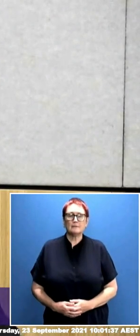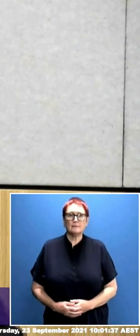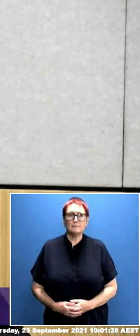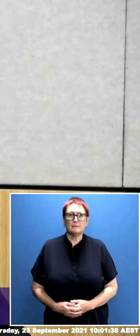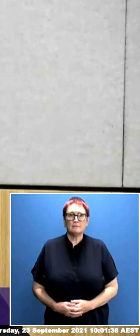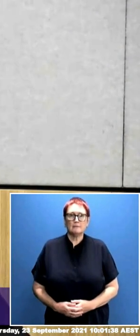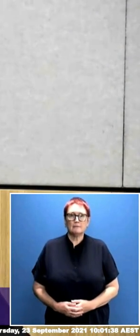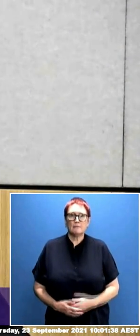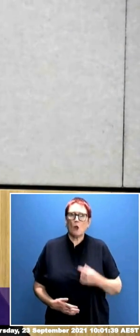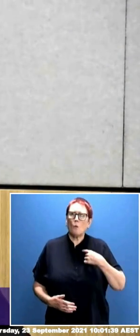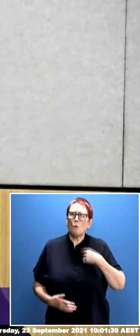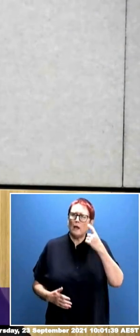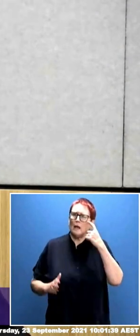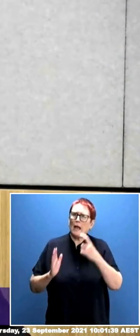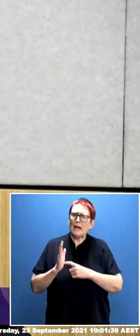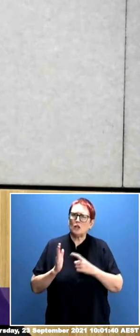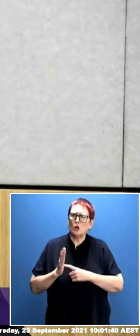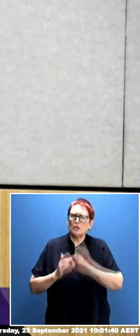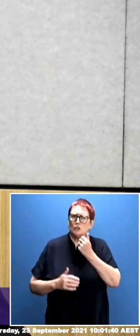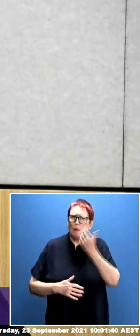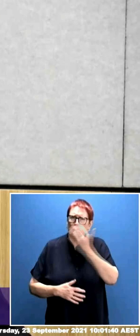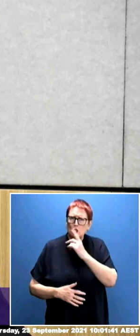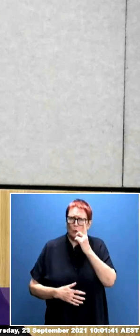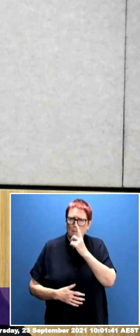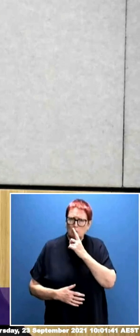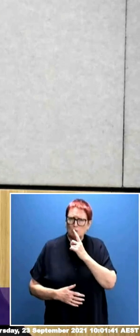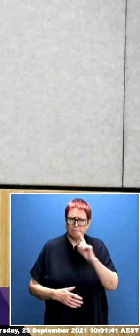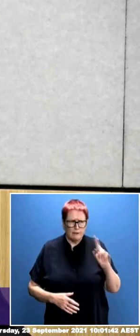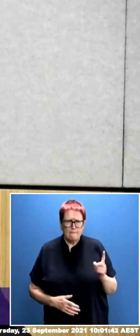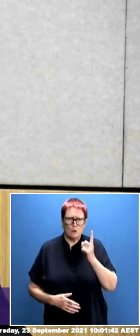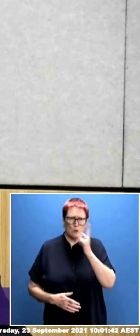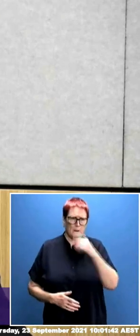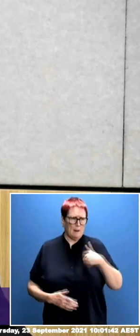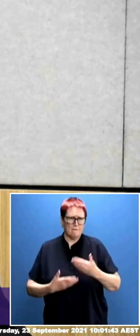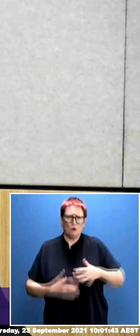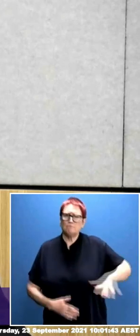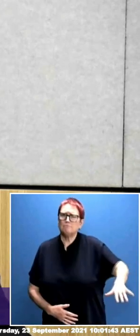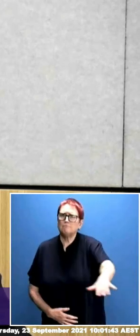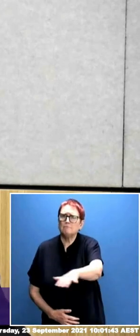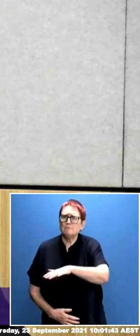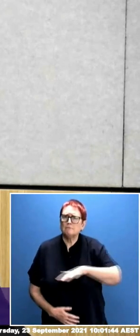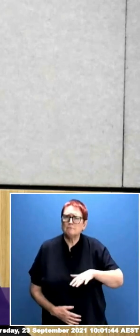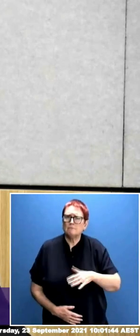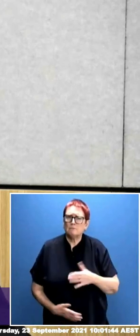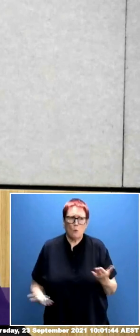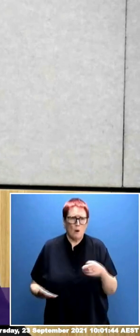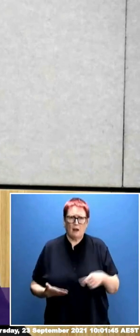We acknowledge the First Nations people as the original inhabitants of the lands on which this hearing is sitting.